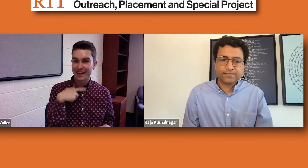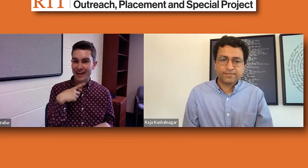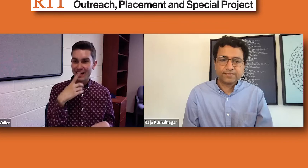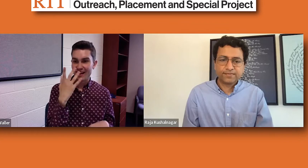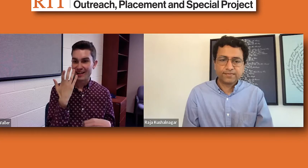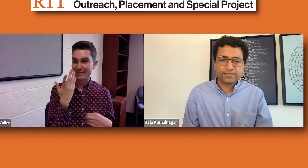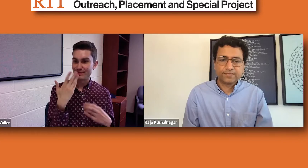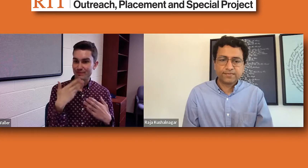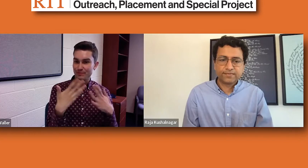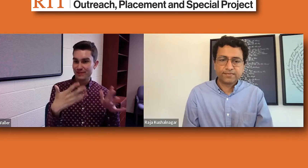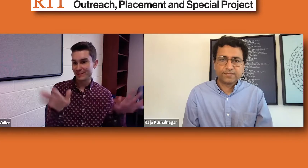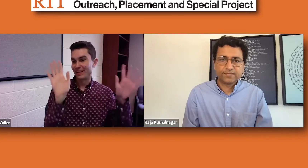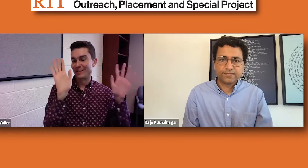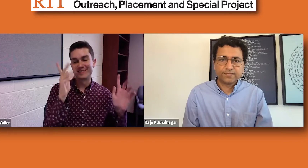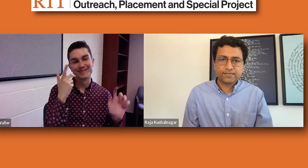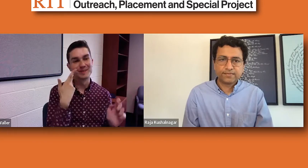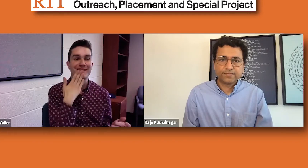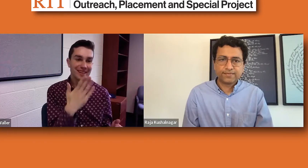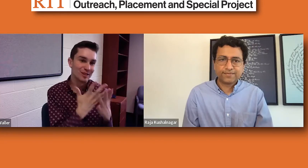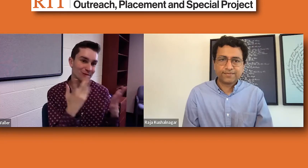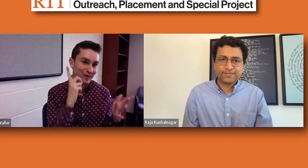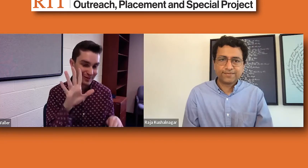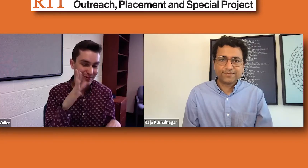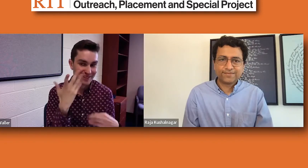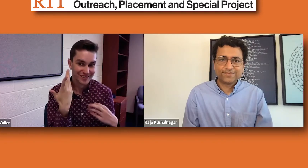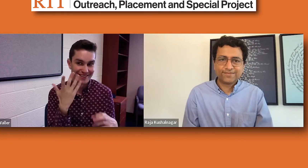I think that is all that we really have time for.